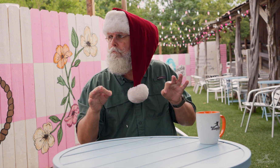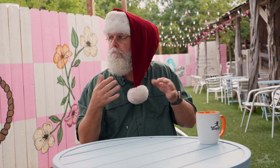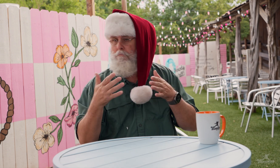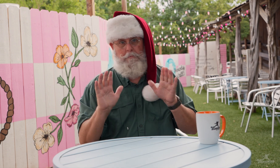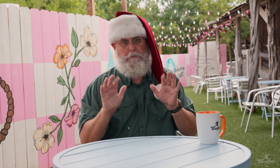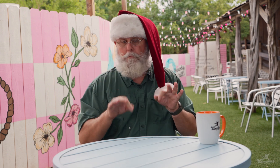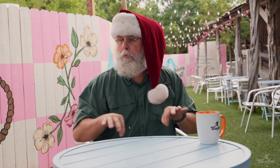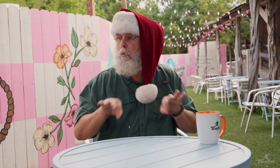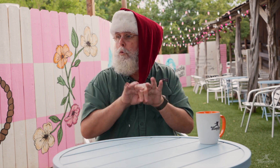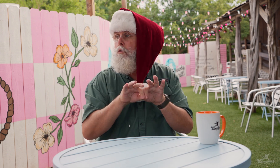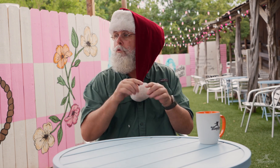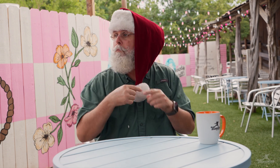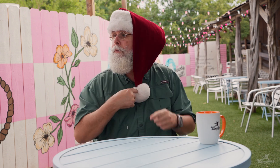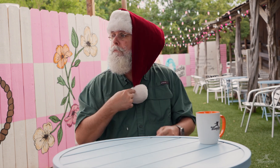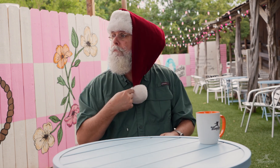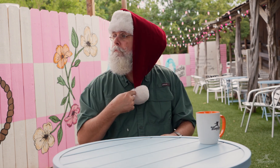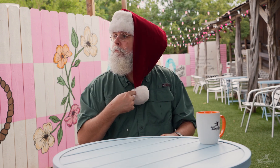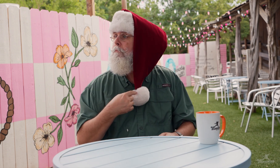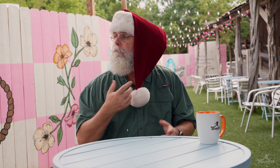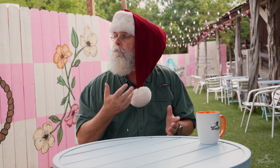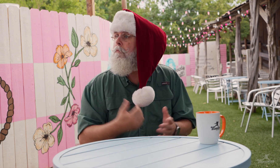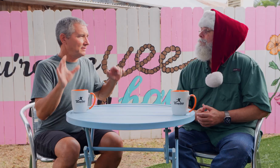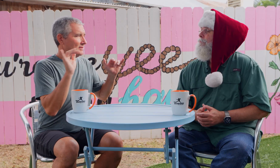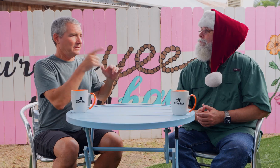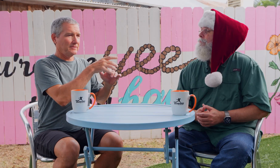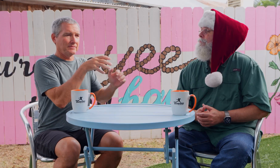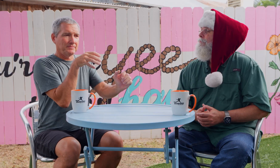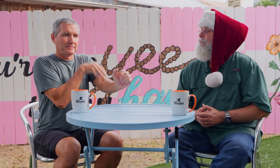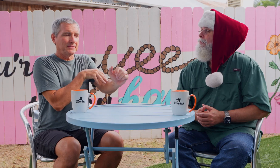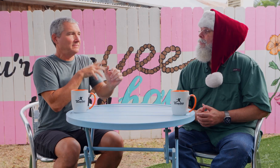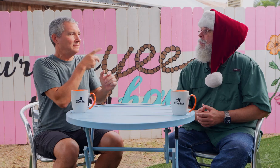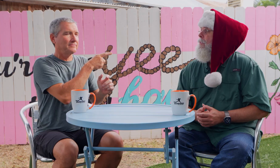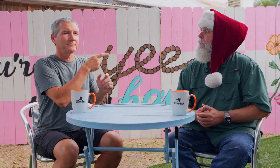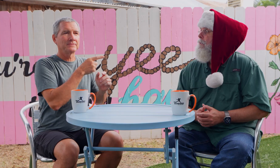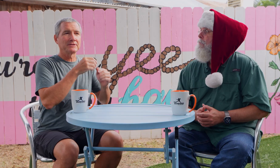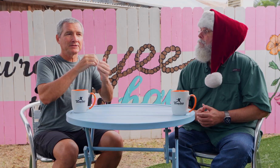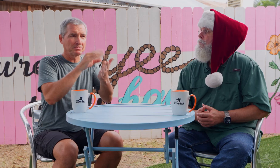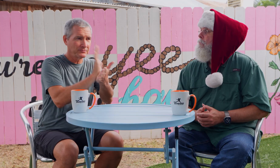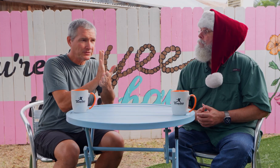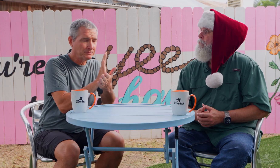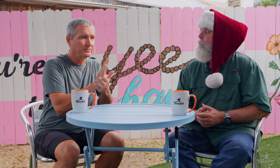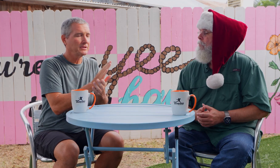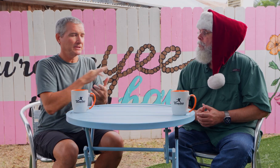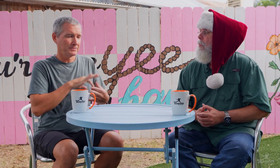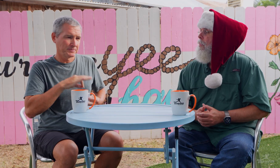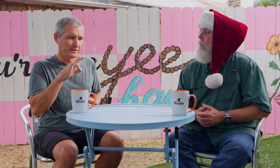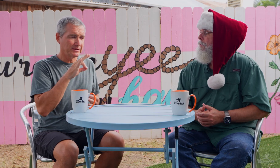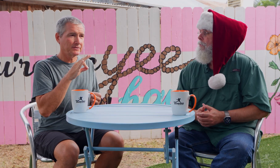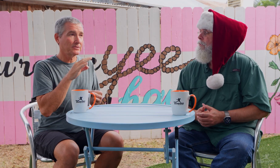That is so important to me. Powerful words. Your documentary film, your spirit...